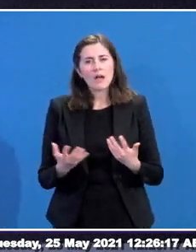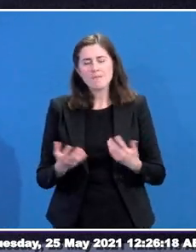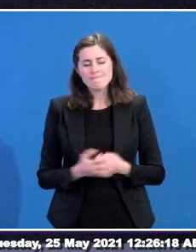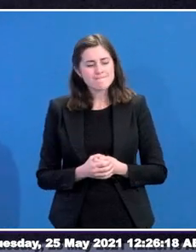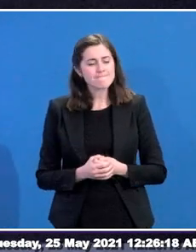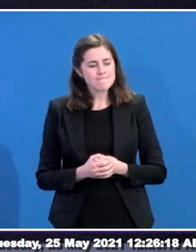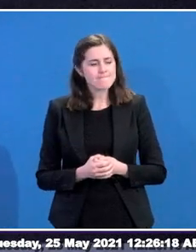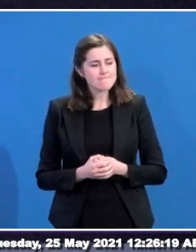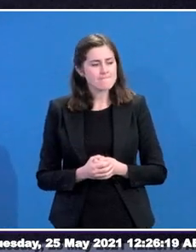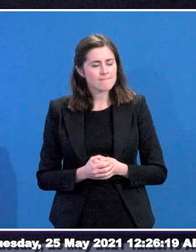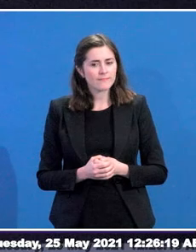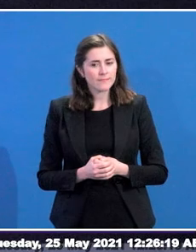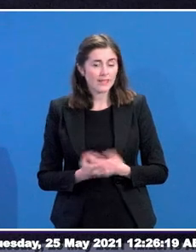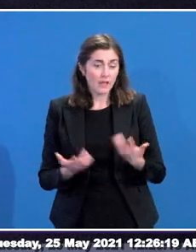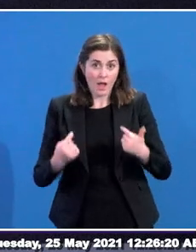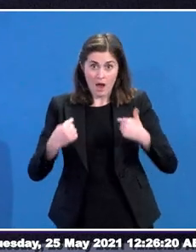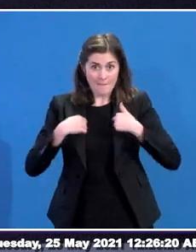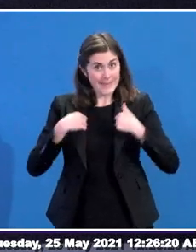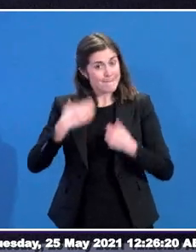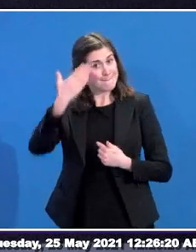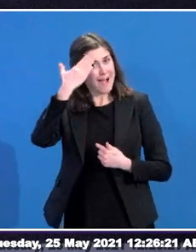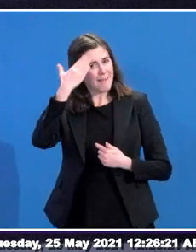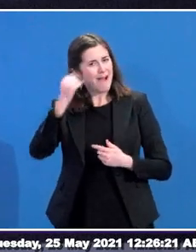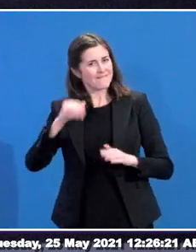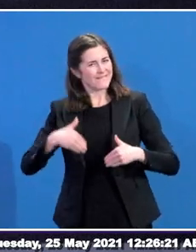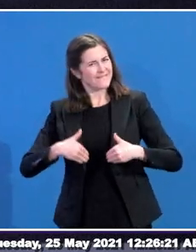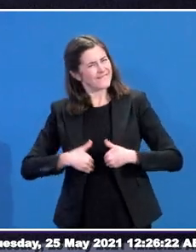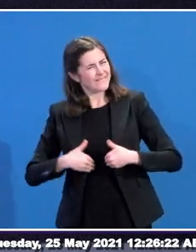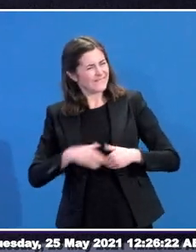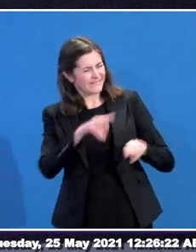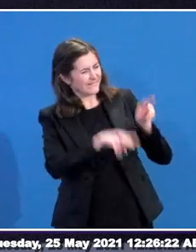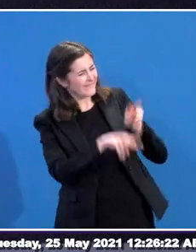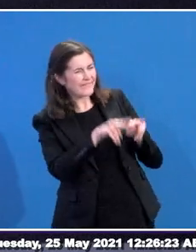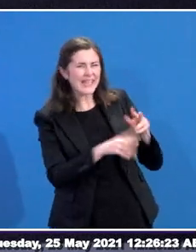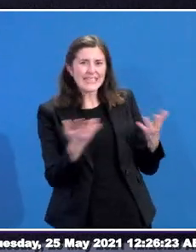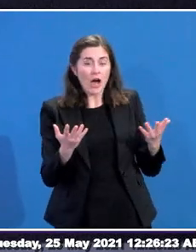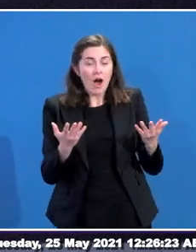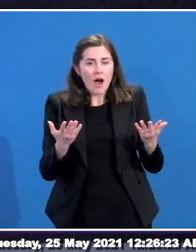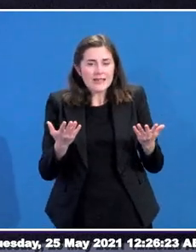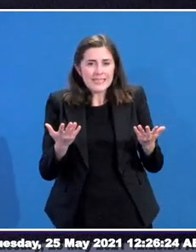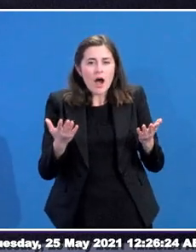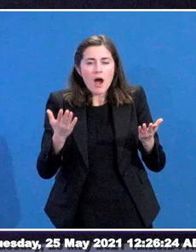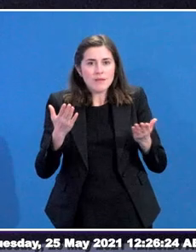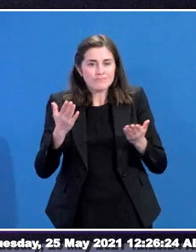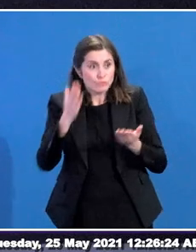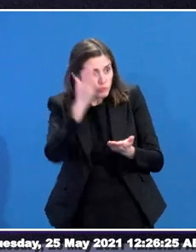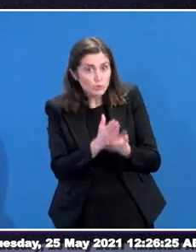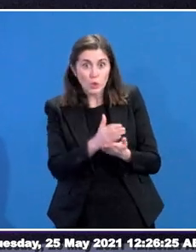It was hard for me as a mum because I'm kind of observing things but I've got nothing concrete to go on, you know?